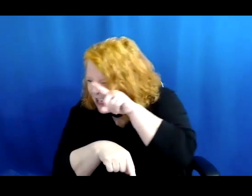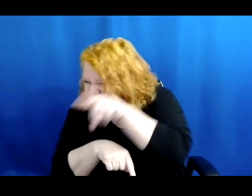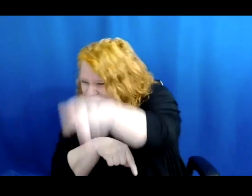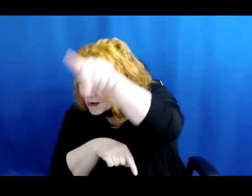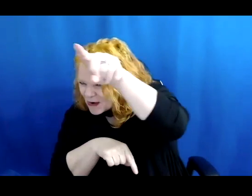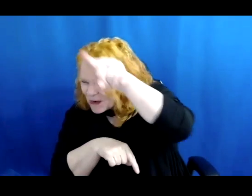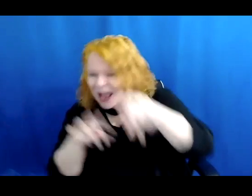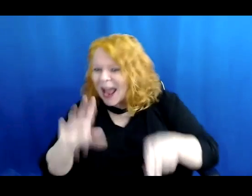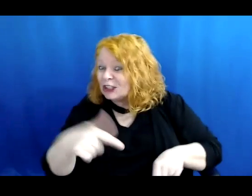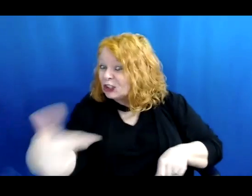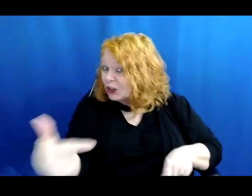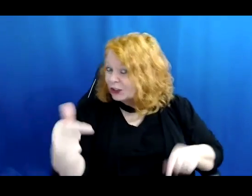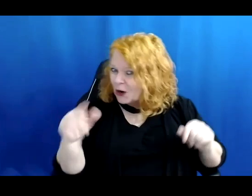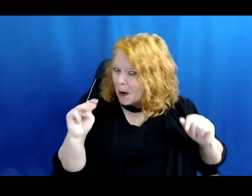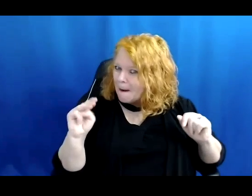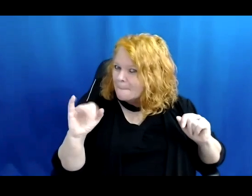Hello Michael. I am Gwyn.